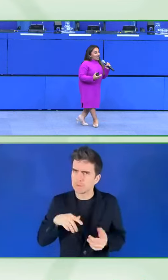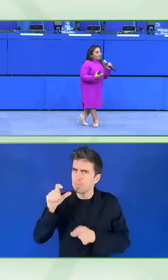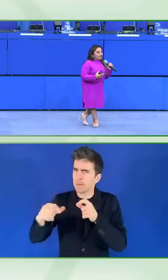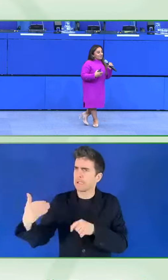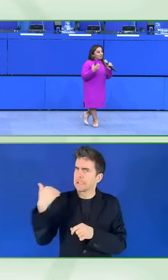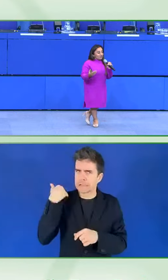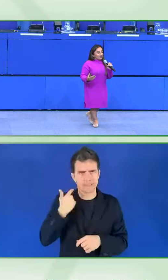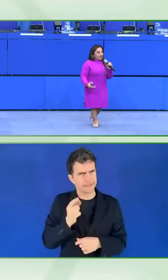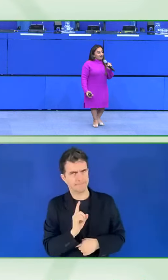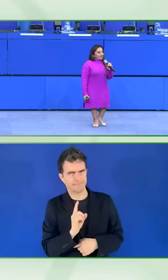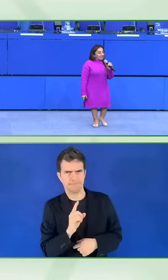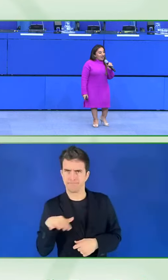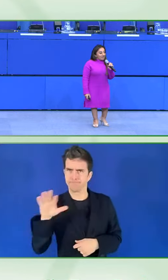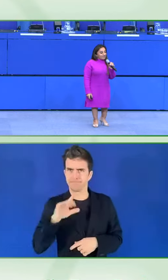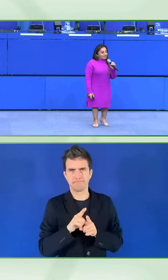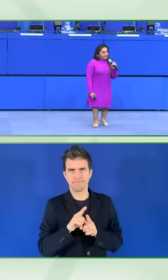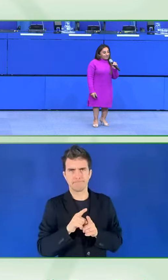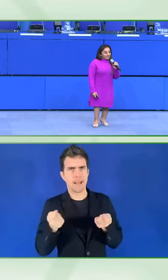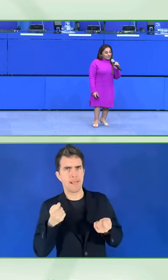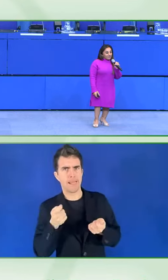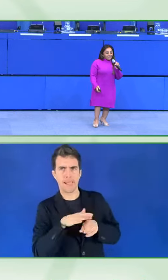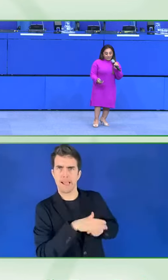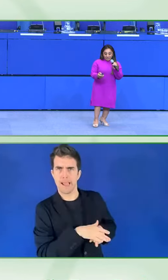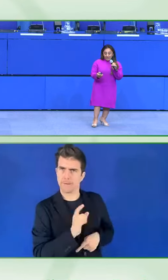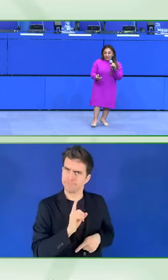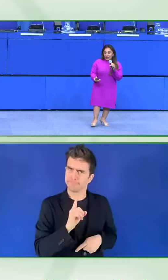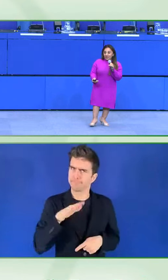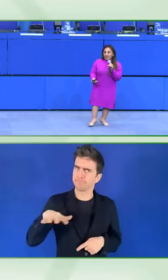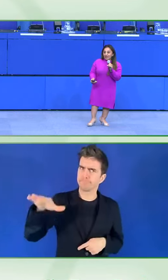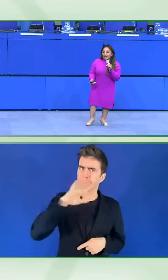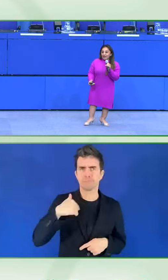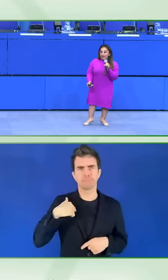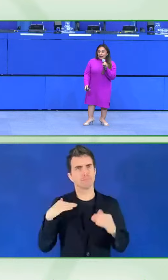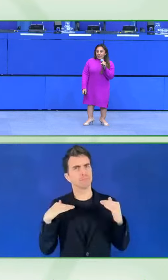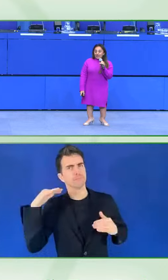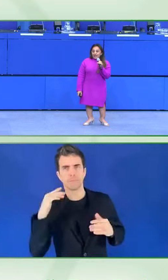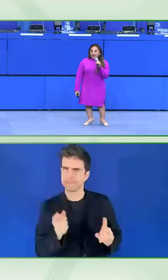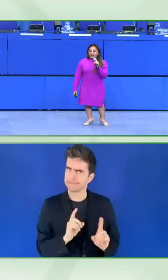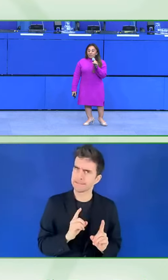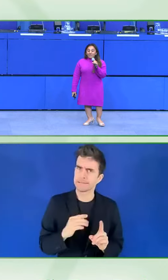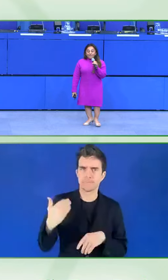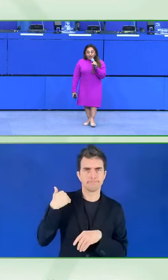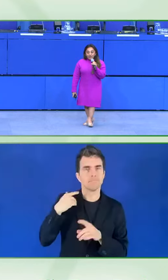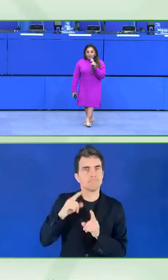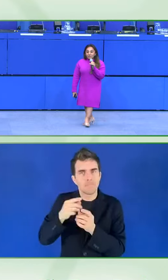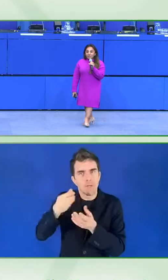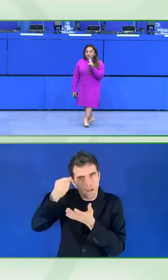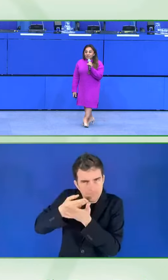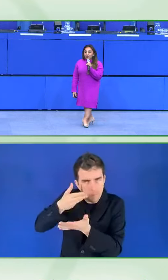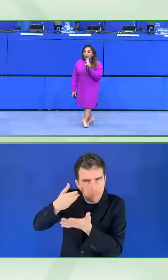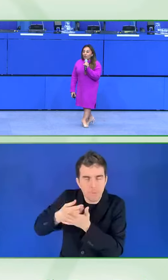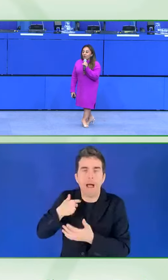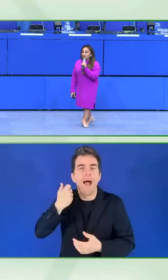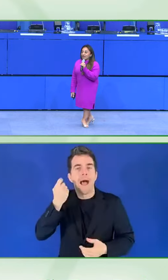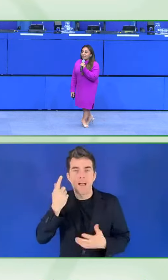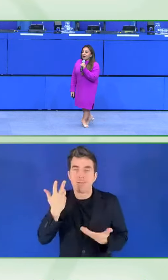And I really wish that people would approach inclusion from an intersection perspective because that is true inclusion. Think the beauty of this project is that we are coming together from all over the world.